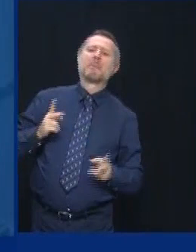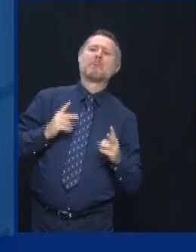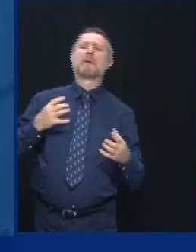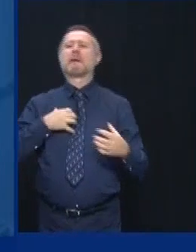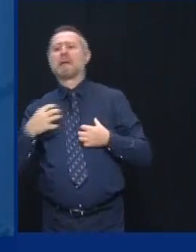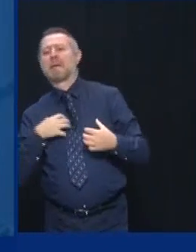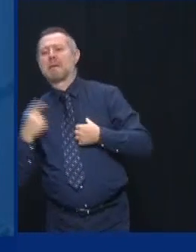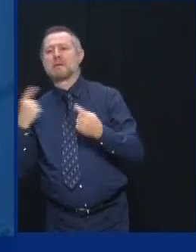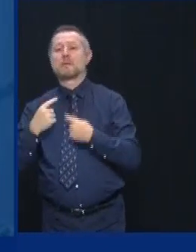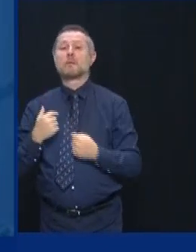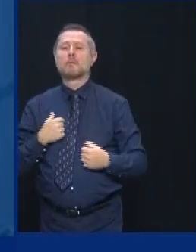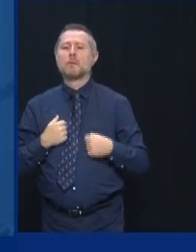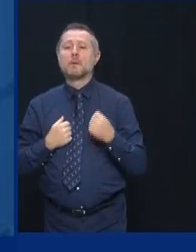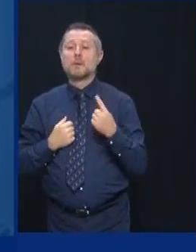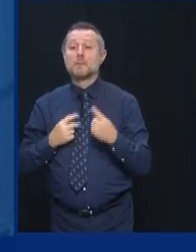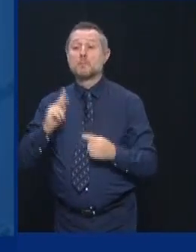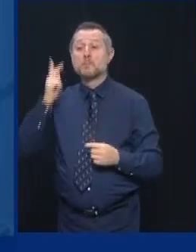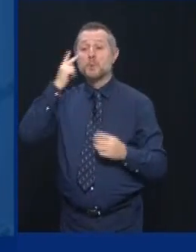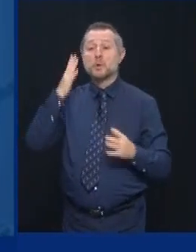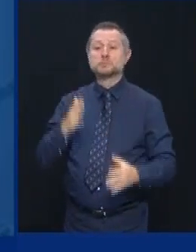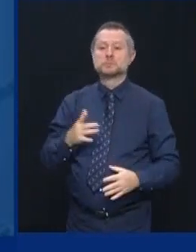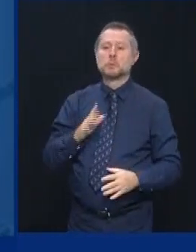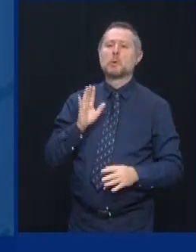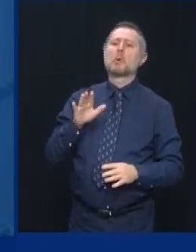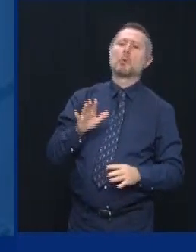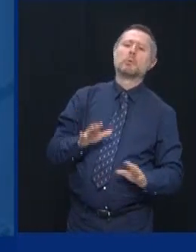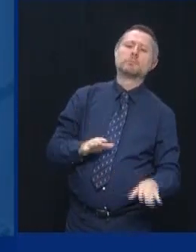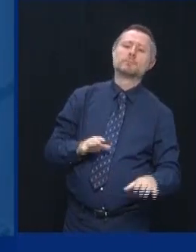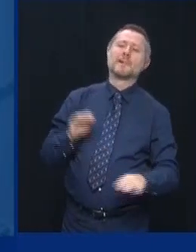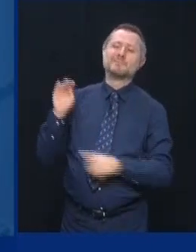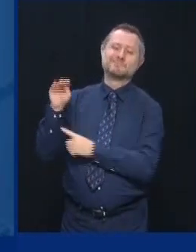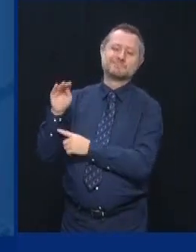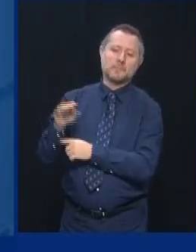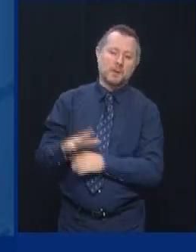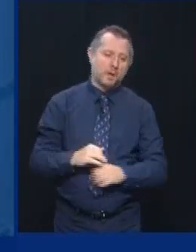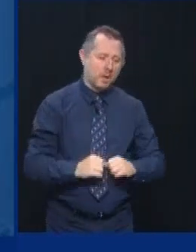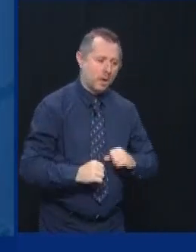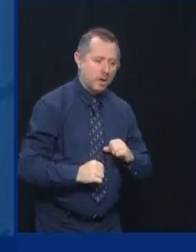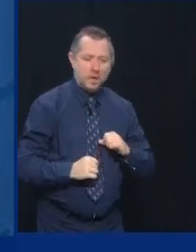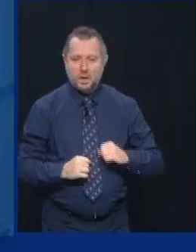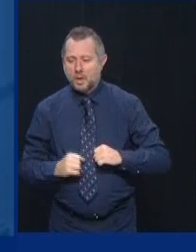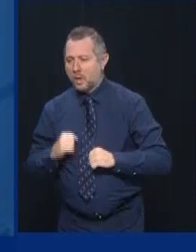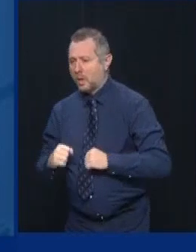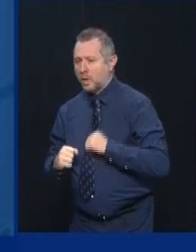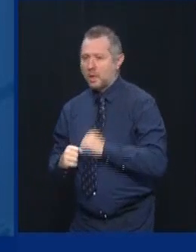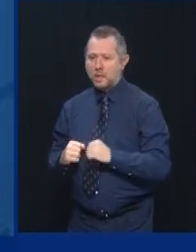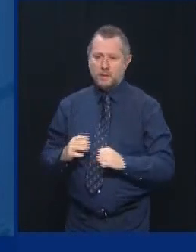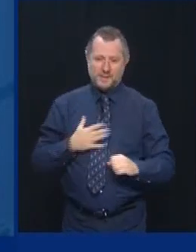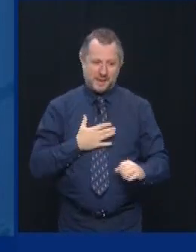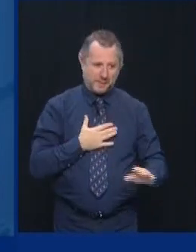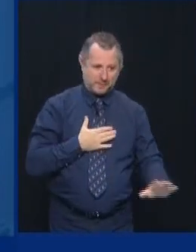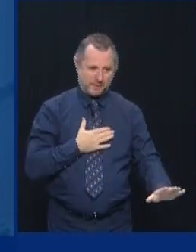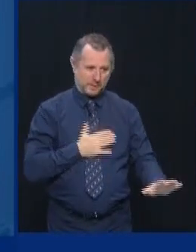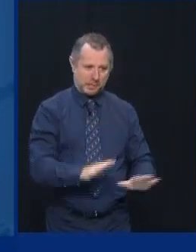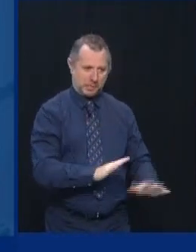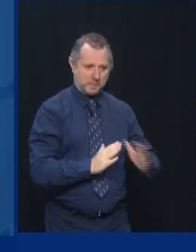AGENCY TYPO -- PHYSICIANS. I SAID FROM DAY ONE, I UNDERSTAND THIS IS ALL TOUGH STUFF. AND POLITICIANS LIKE TO MAKE